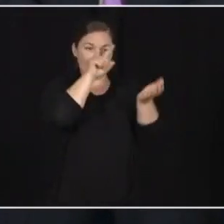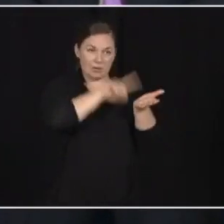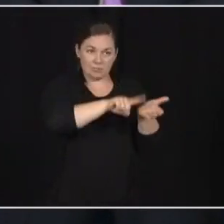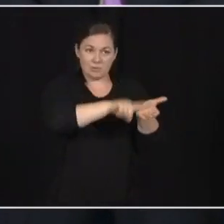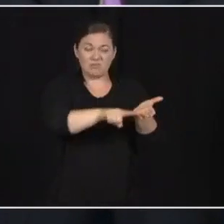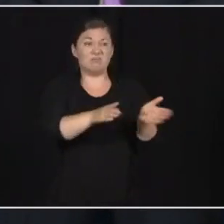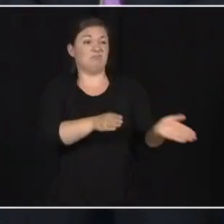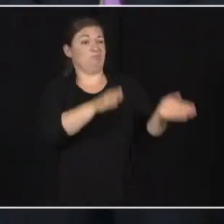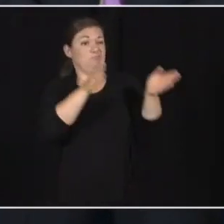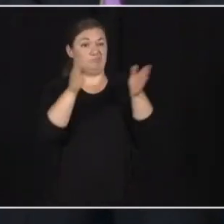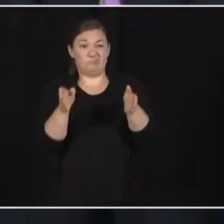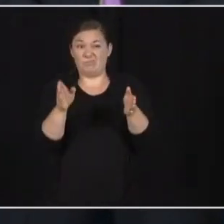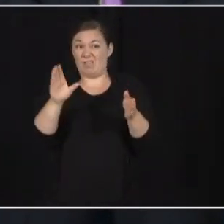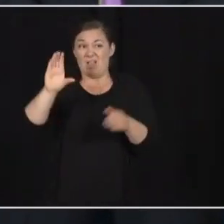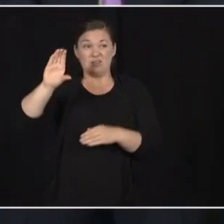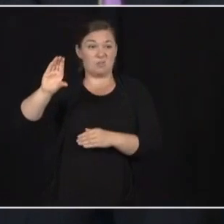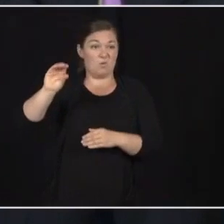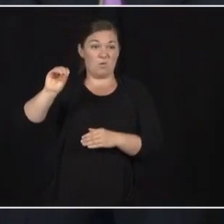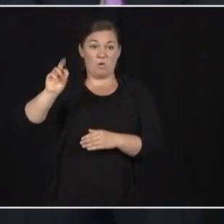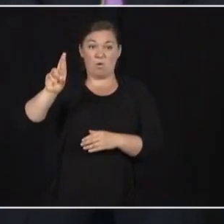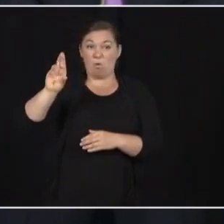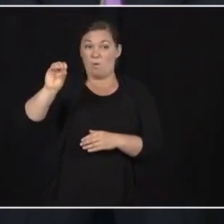a wider range